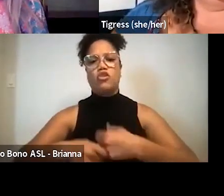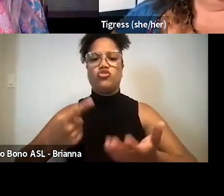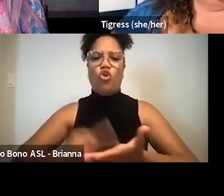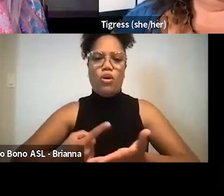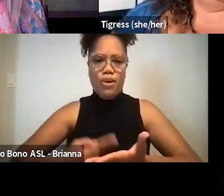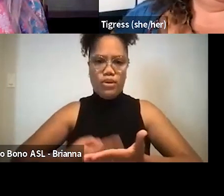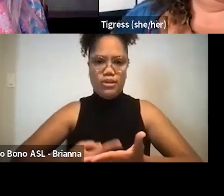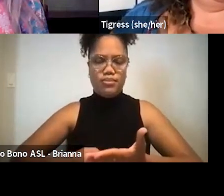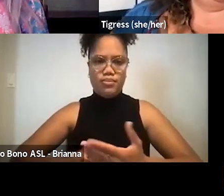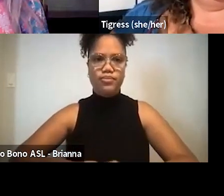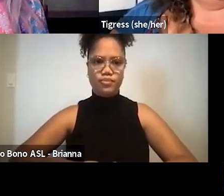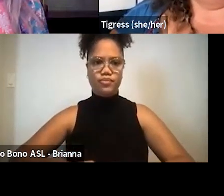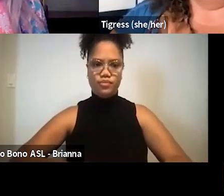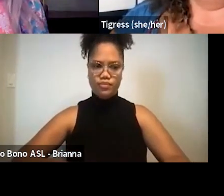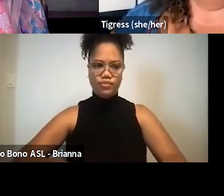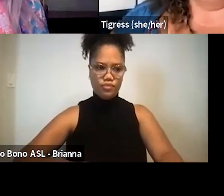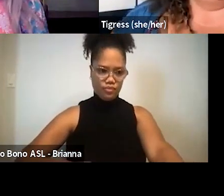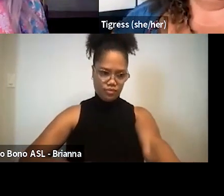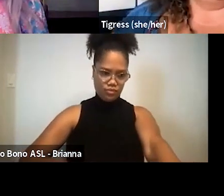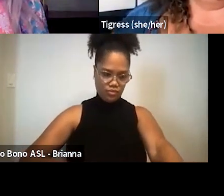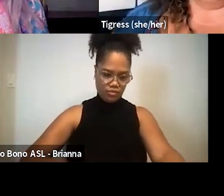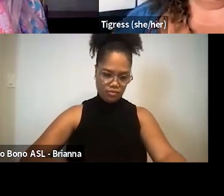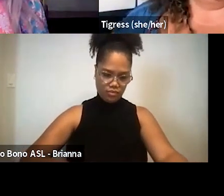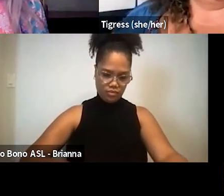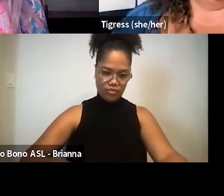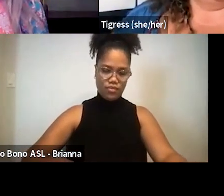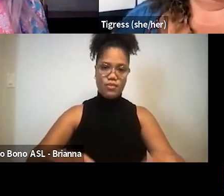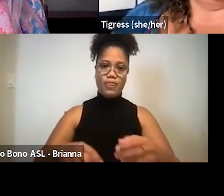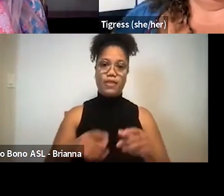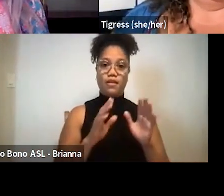I would actually say the first one is or Melissa actually mentioned the Dove